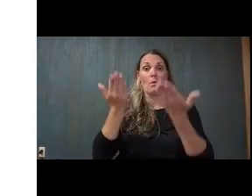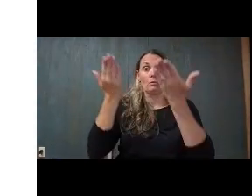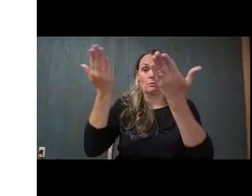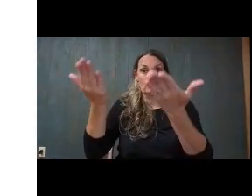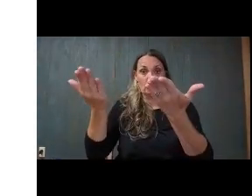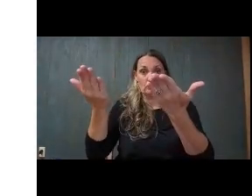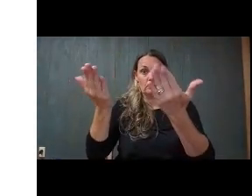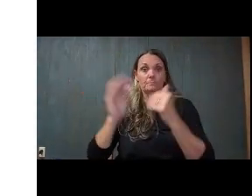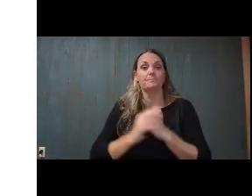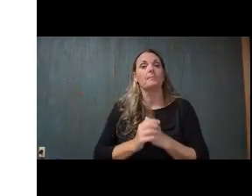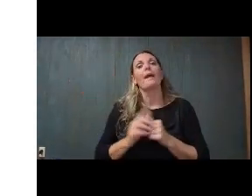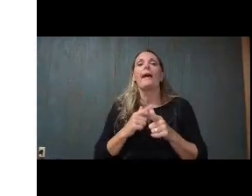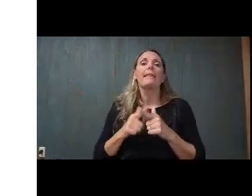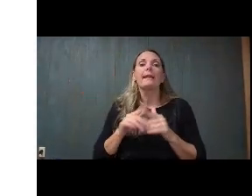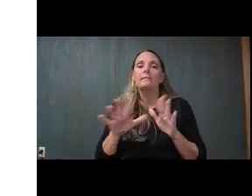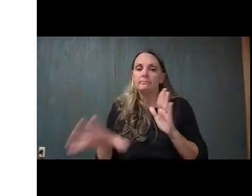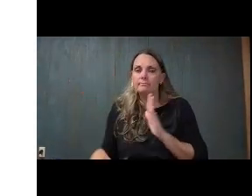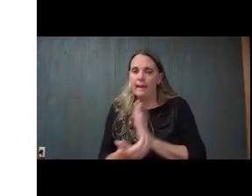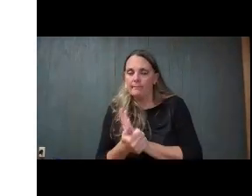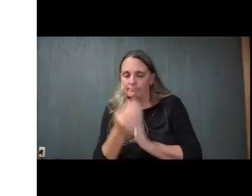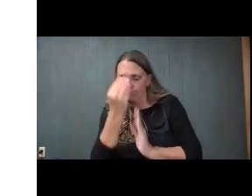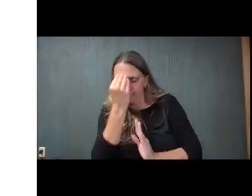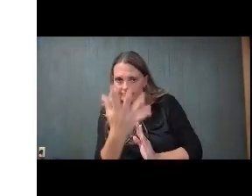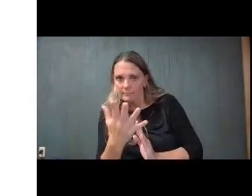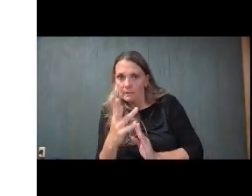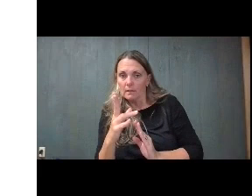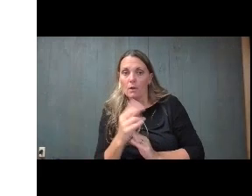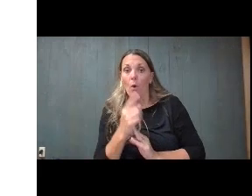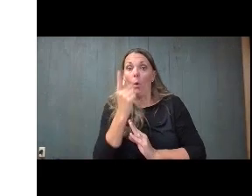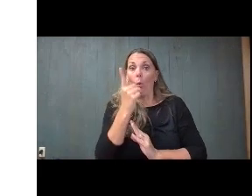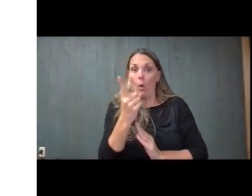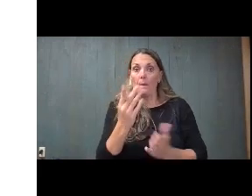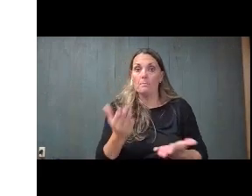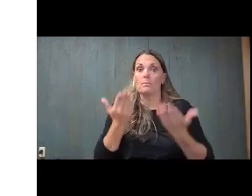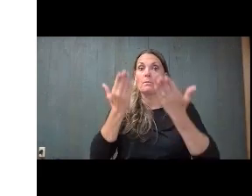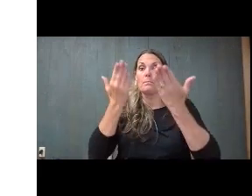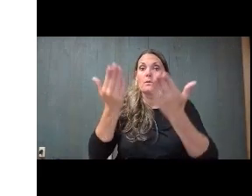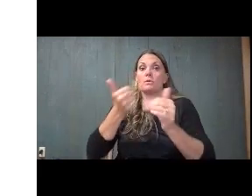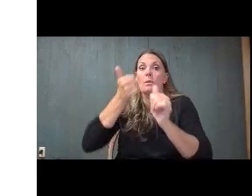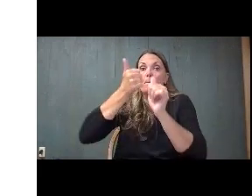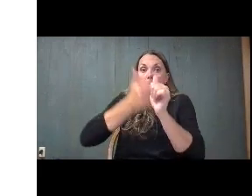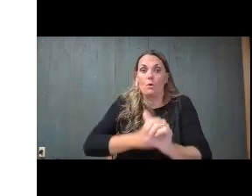And then just a note there that no more than one proposal per respondent shall be submitted.